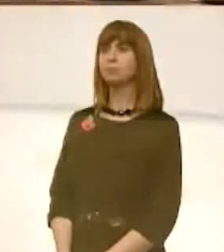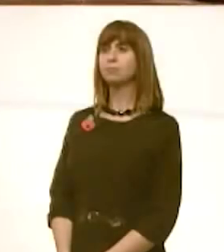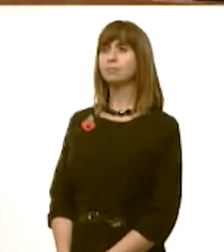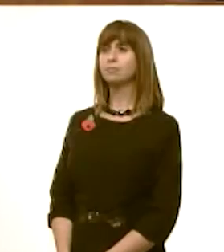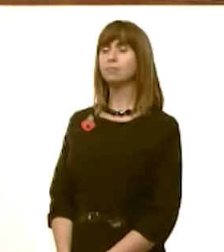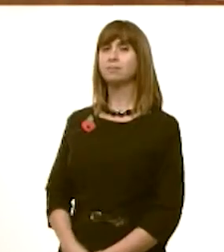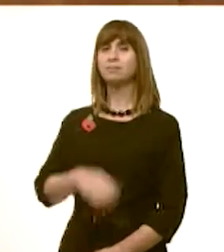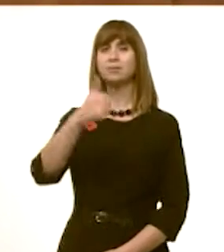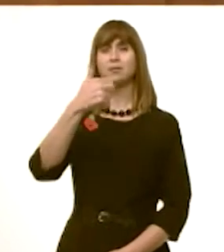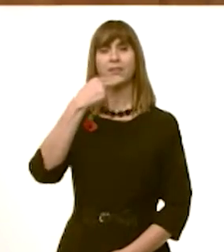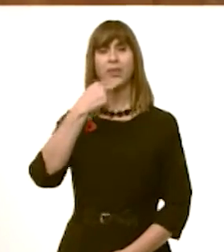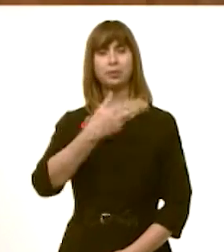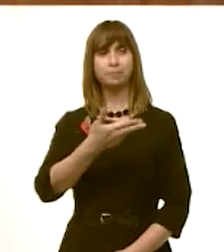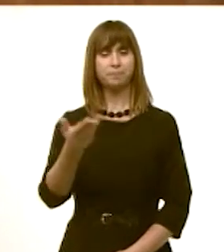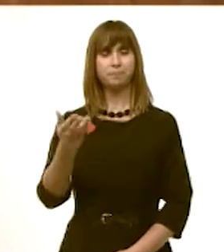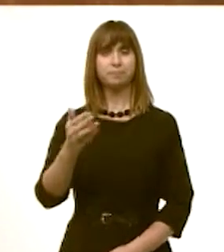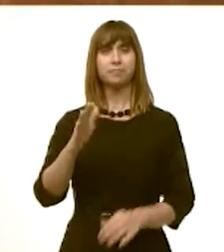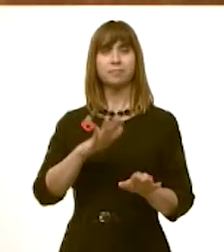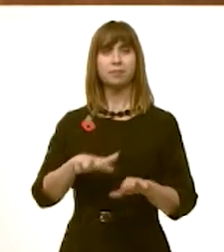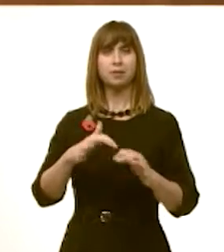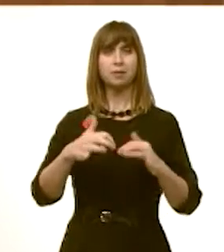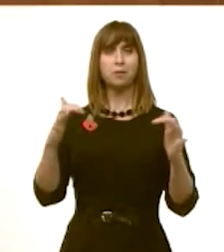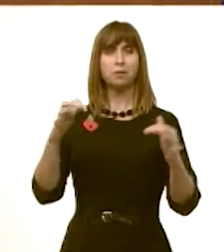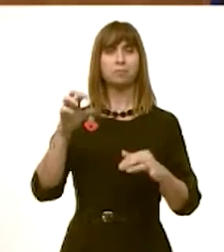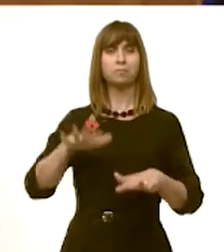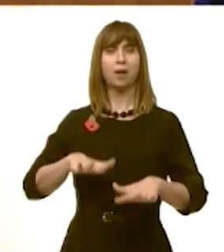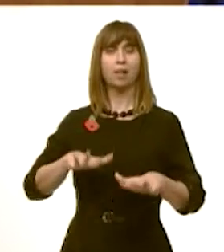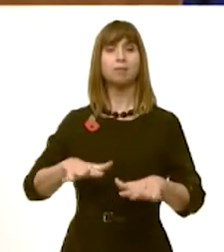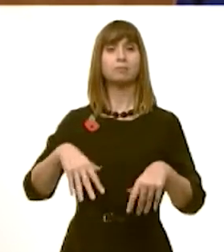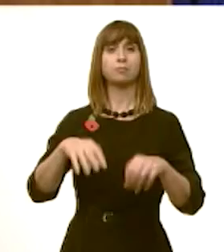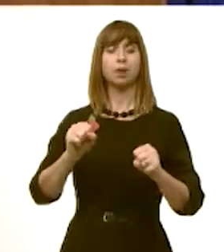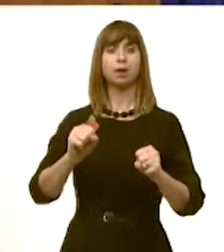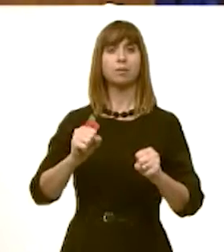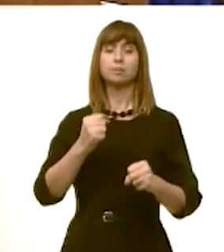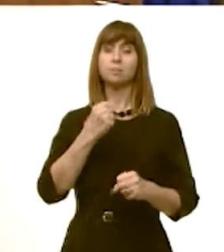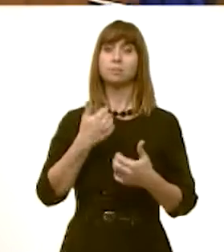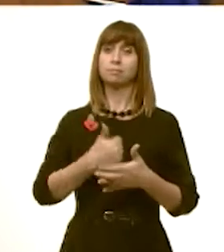Y Llywydd / The Presiding Officer: Good afternoon, everyone. The National Assembly for Wales is now in session. Y Llywydd / The Presiding Officer: The first item this afternoon is questions to the First